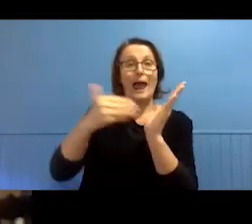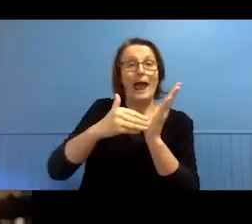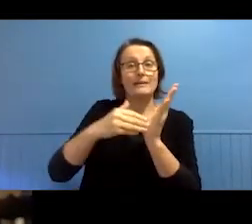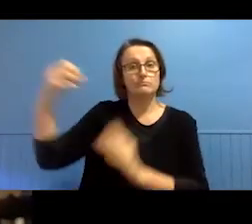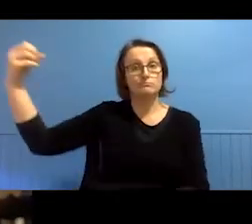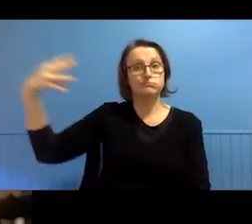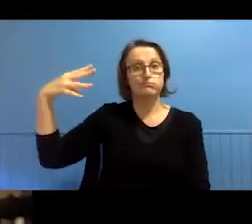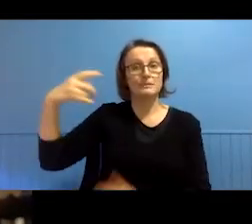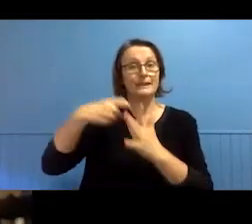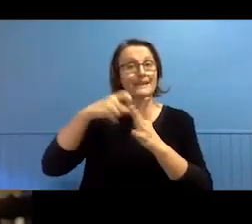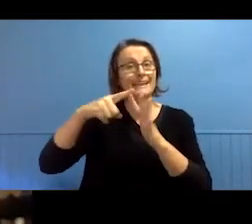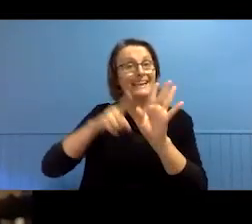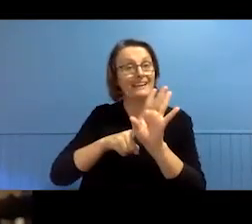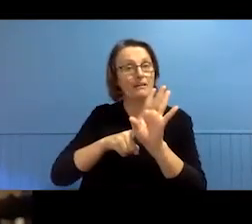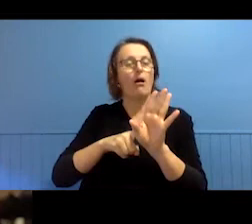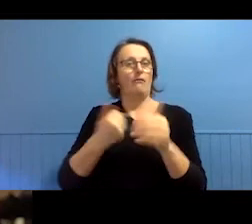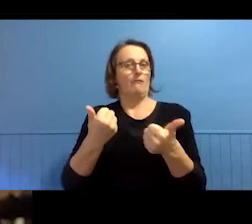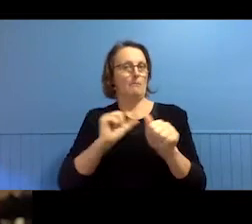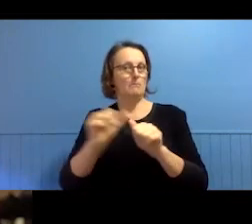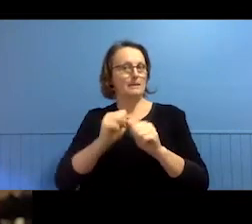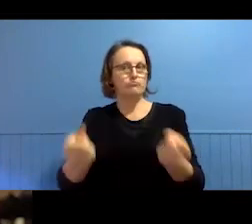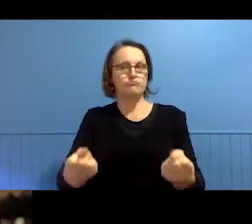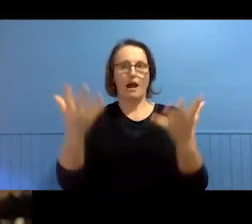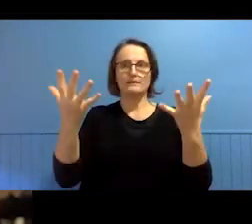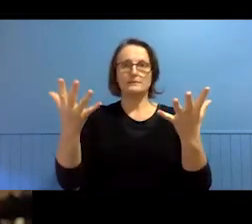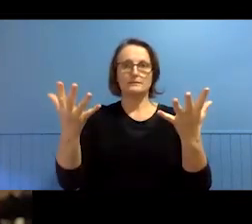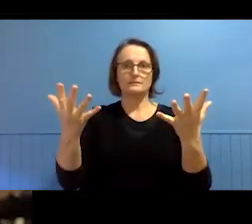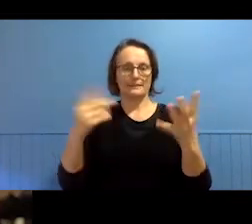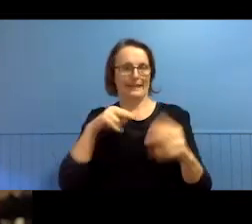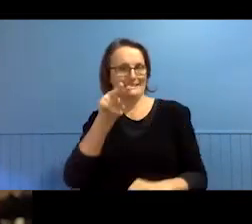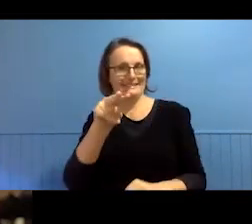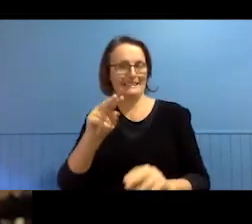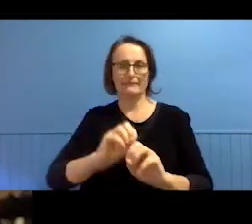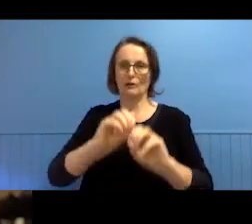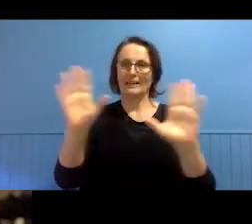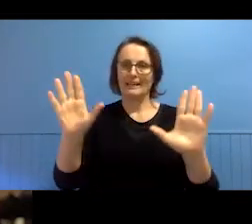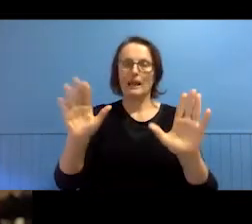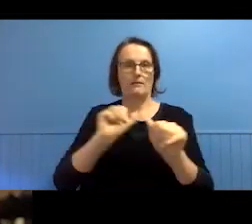straightaway the image is much brighter and she's much more visible